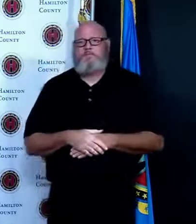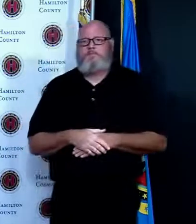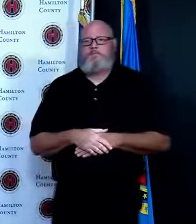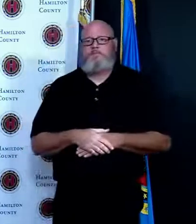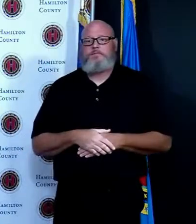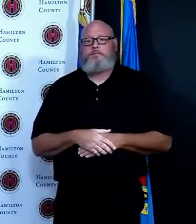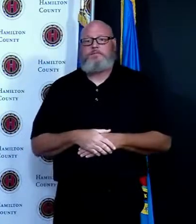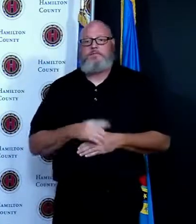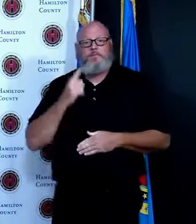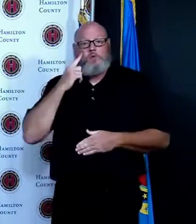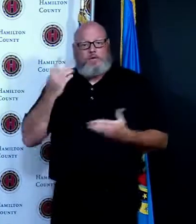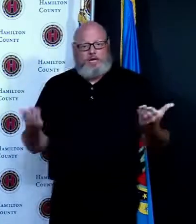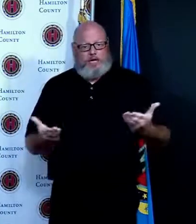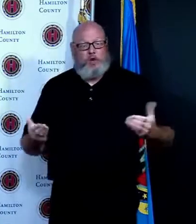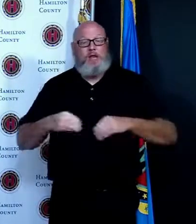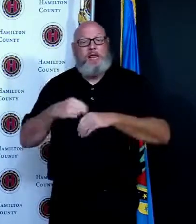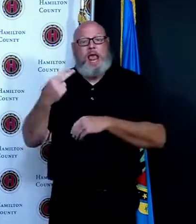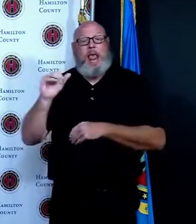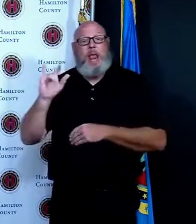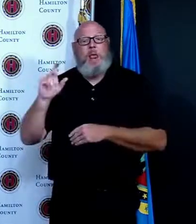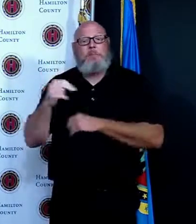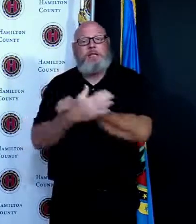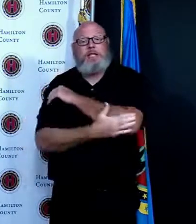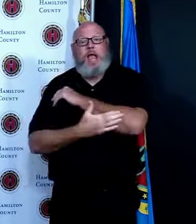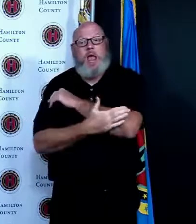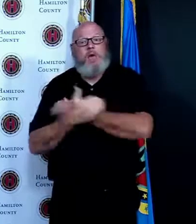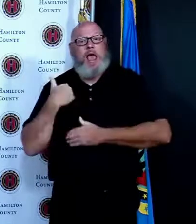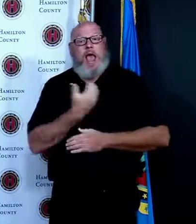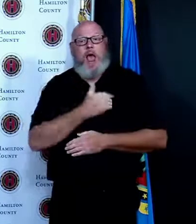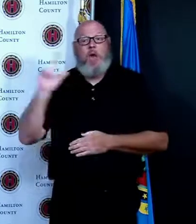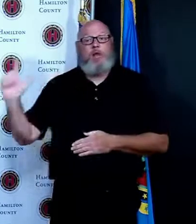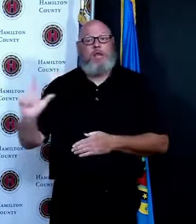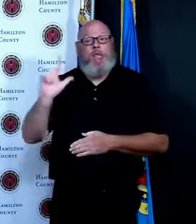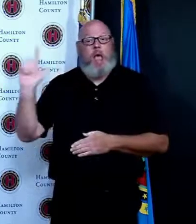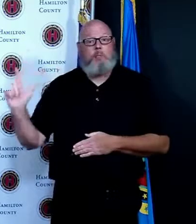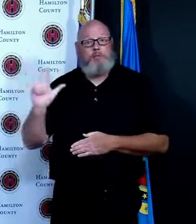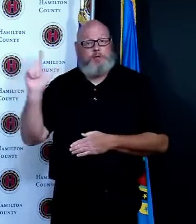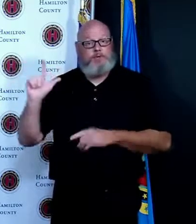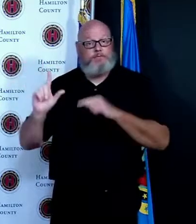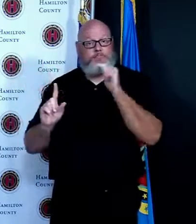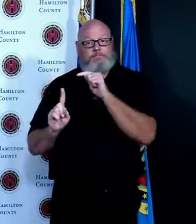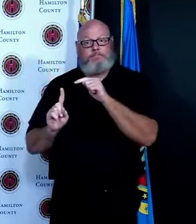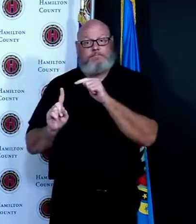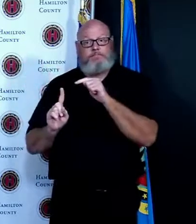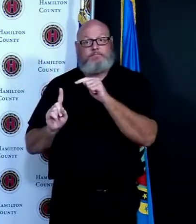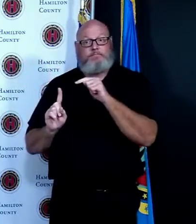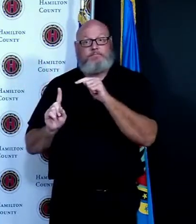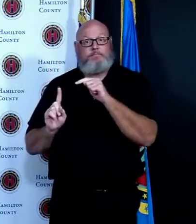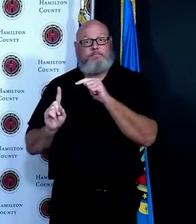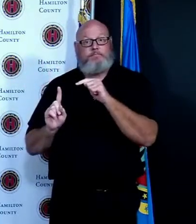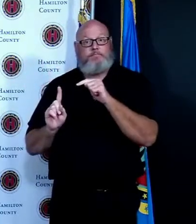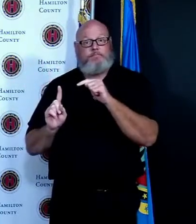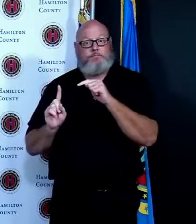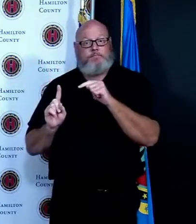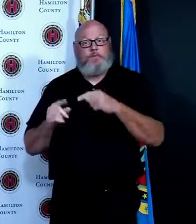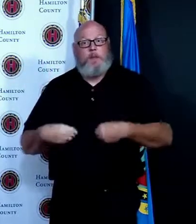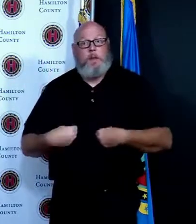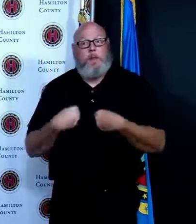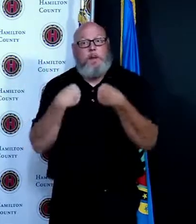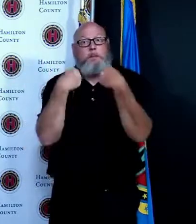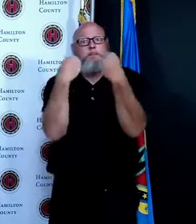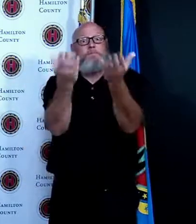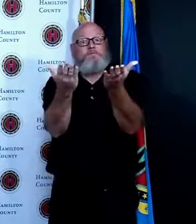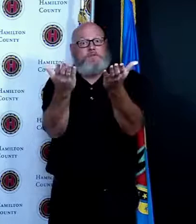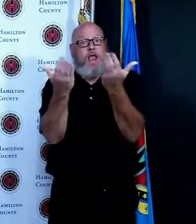will be offering free Covid-19 testing at select locations will be offered on Fridays and Saturdays